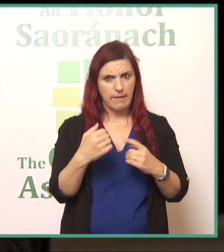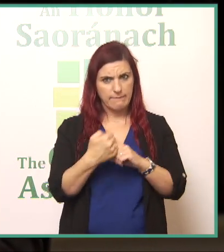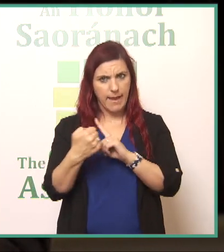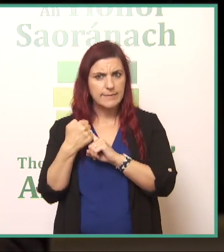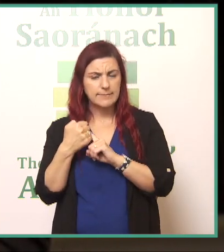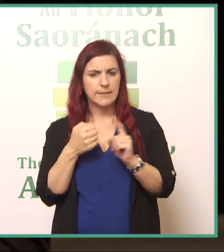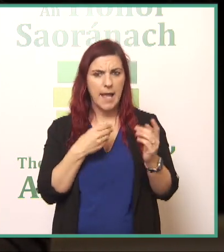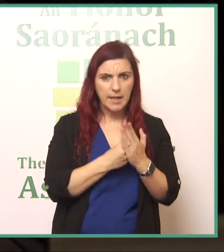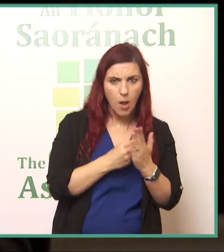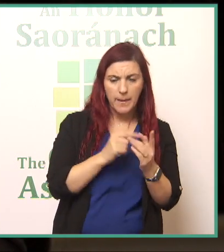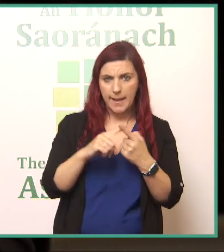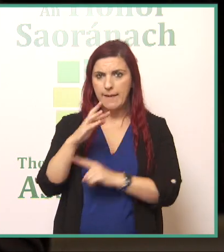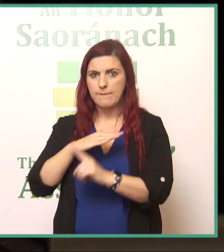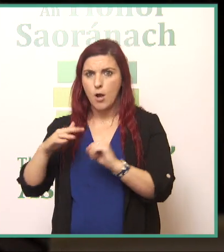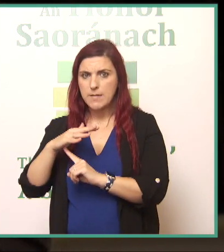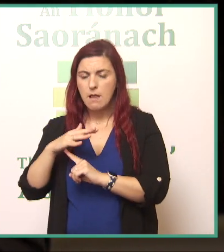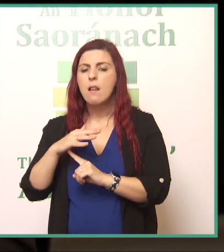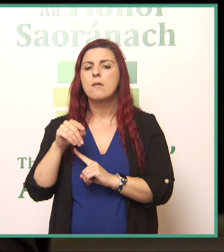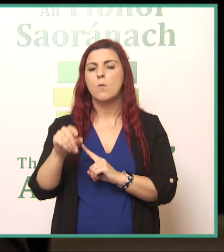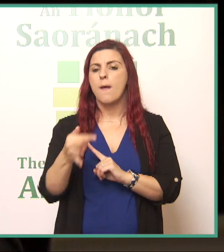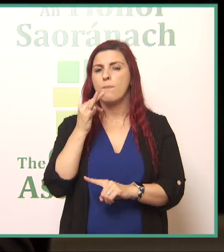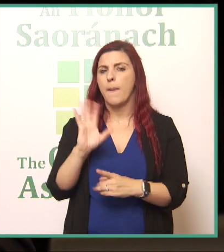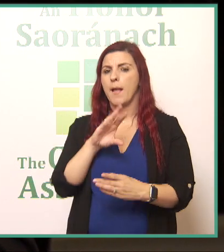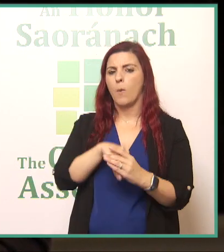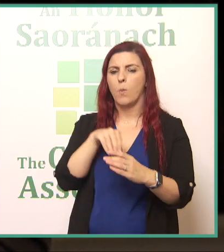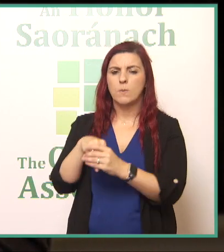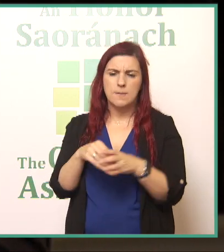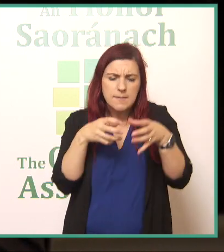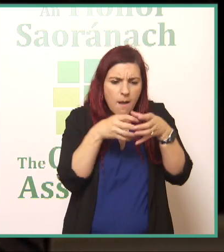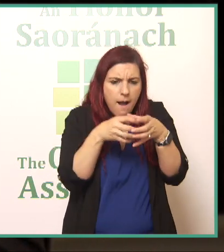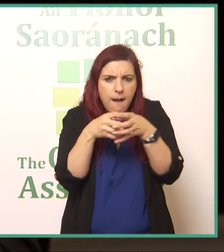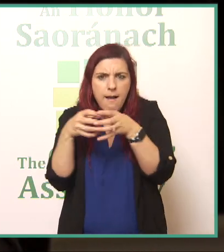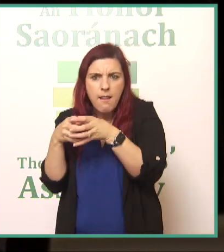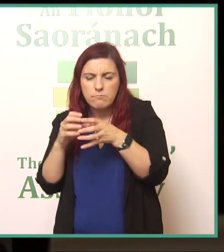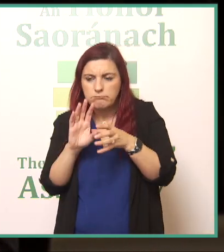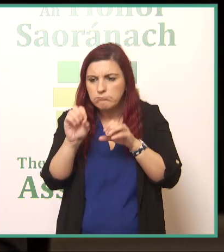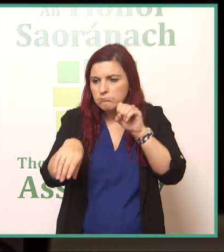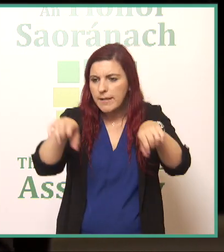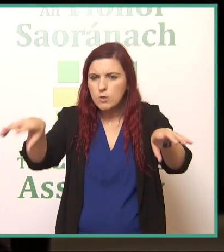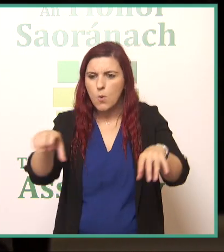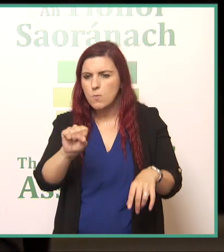so if we include a small range of additional species within those words and and absolutely